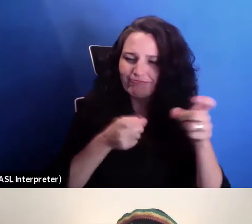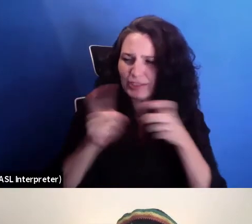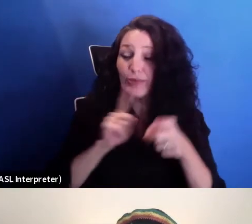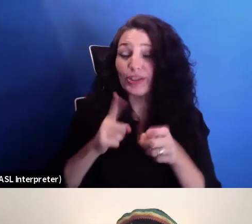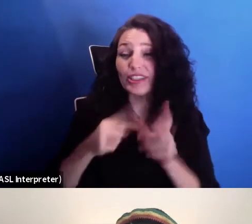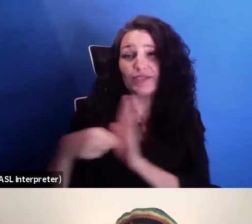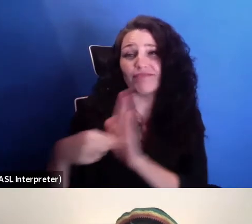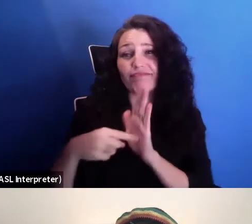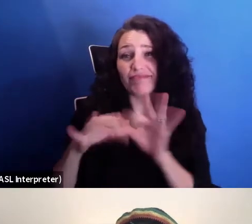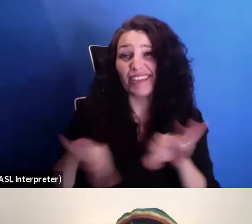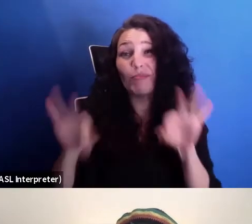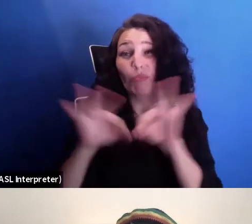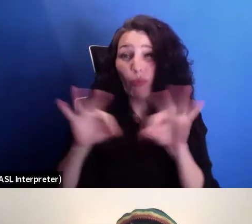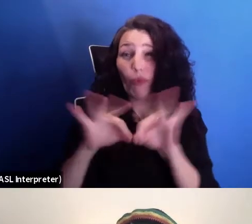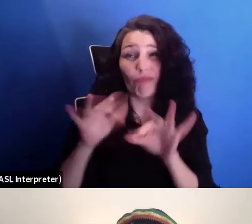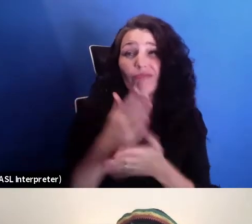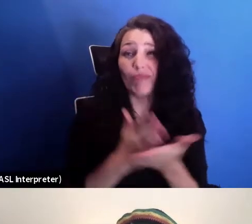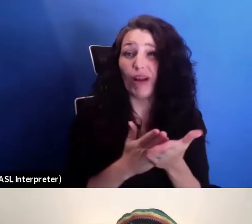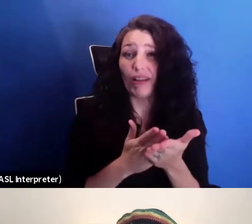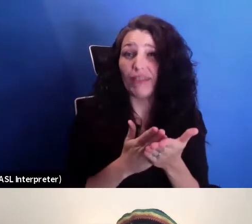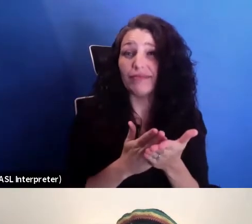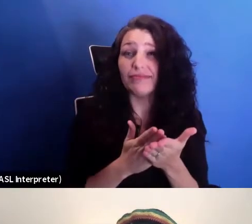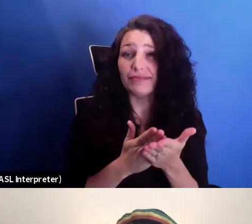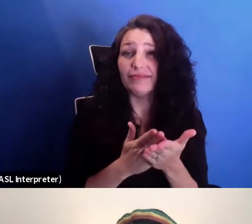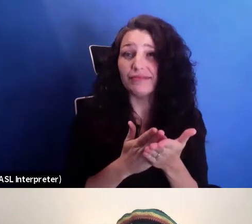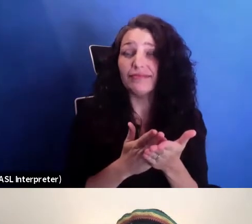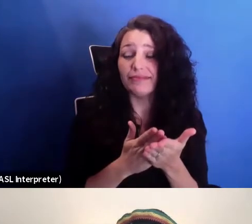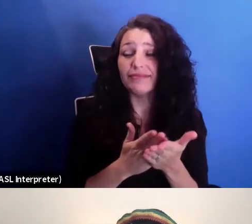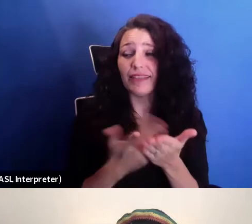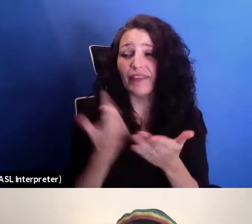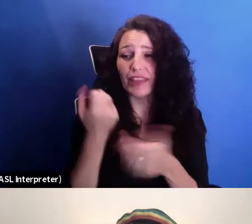And I think for us, one of the most satisfying moments